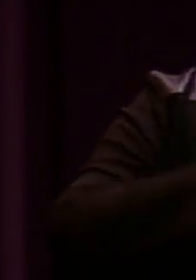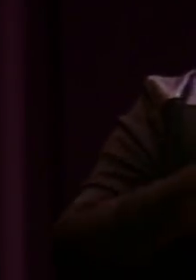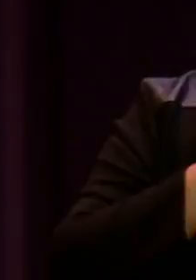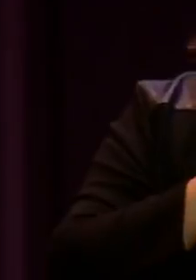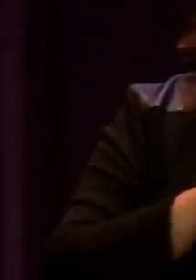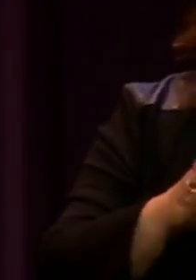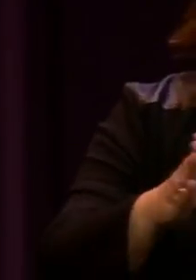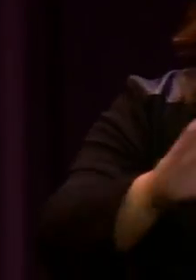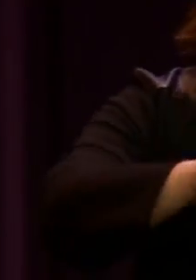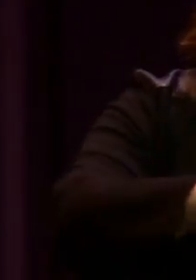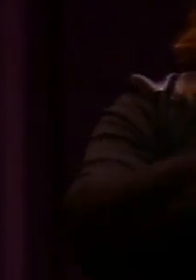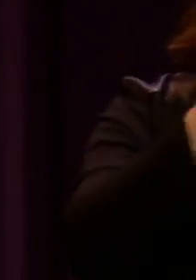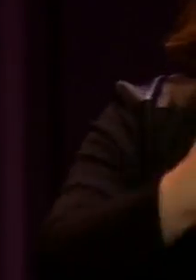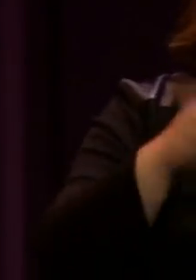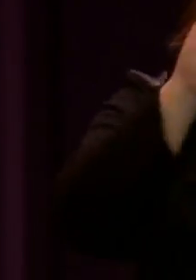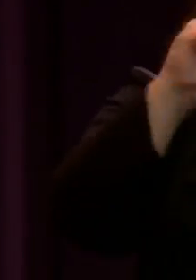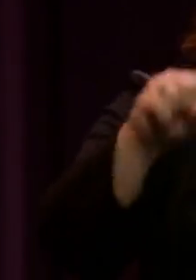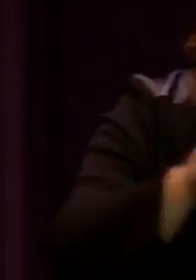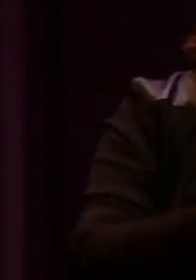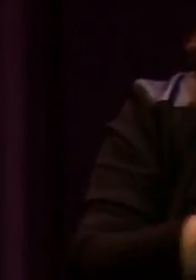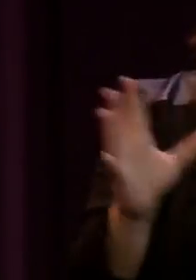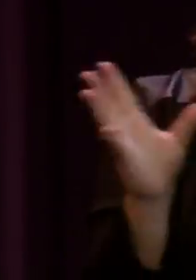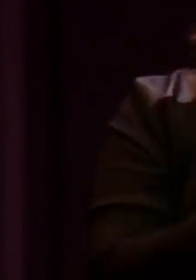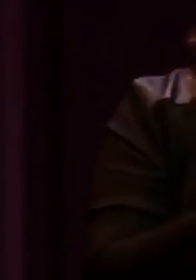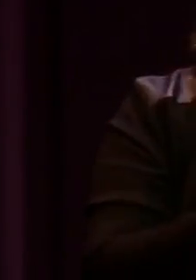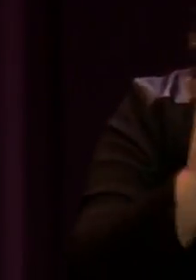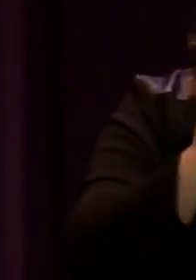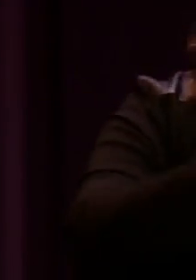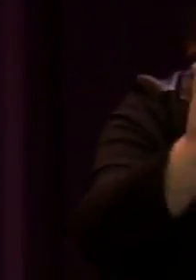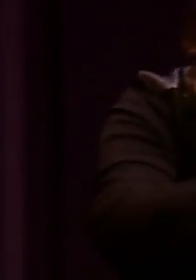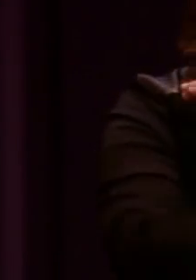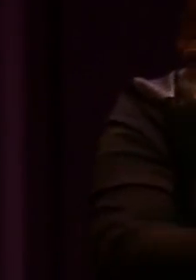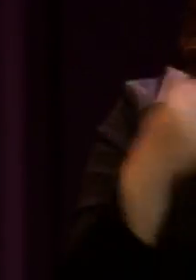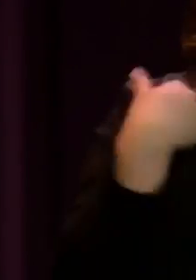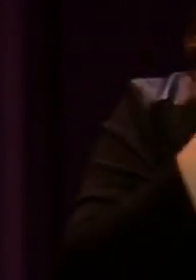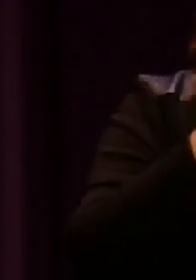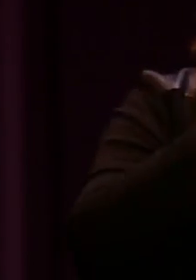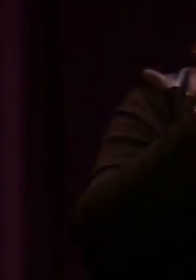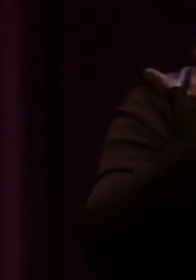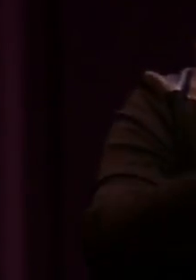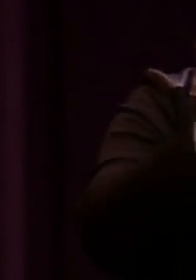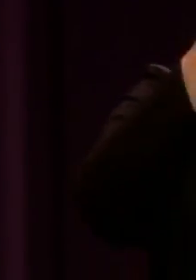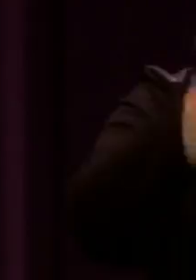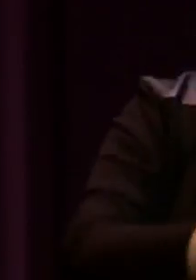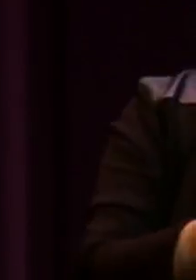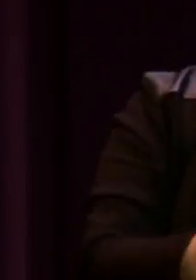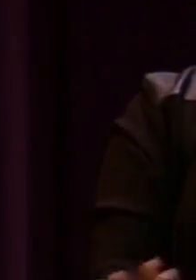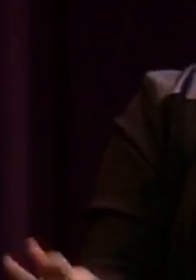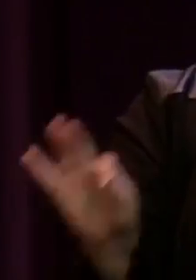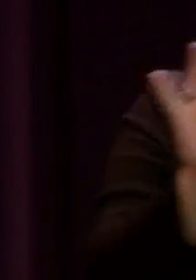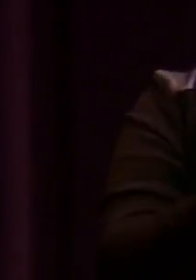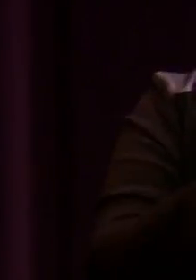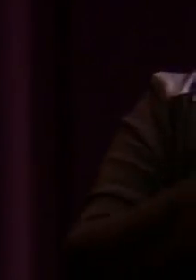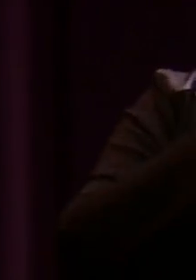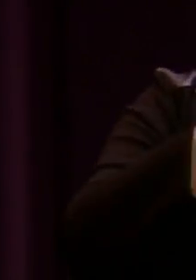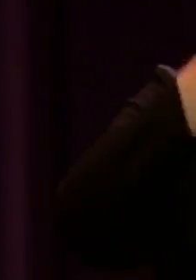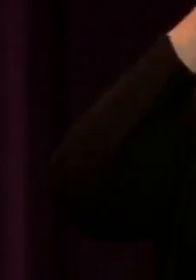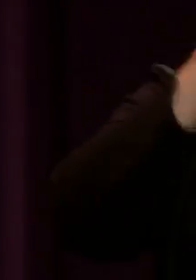THE CONVENTION AND THE CONSTITUTION WE'RE ENGAGED IN WRITING IS A CRUCIAL STEP ON THE ROAD TOWARDS STATEHOOD.